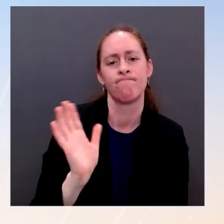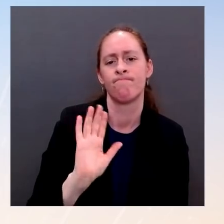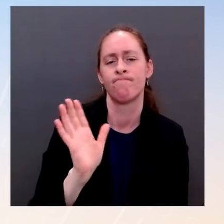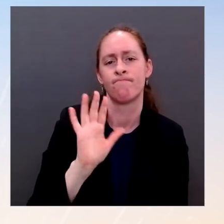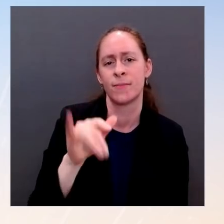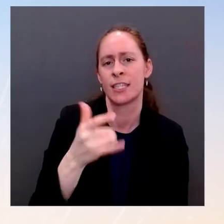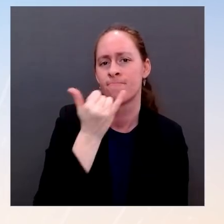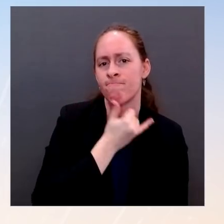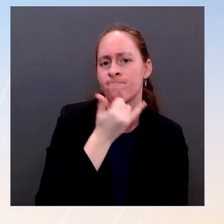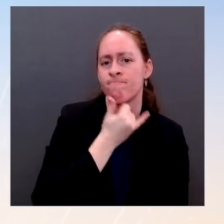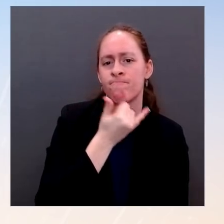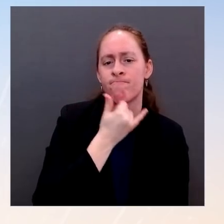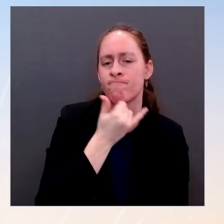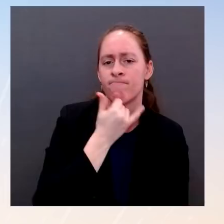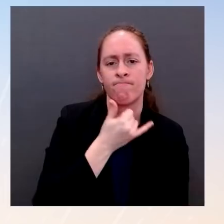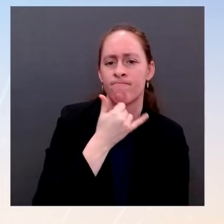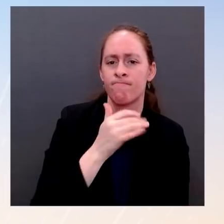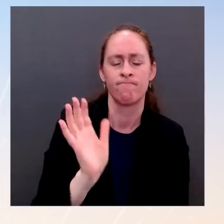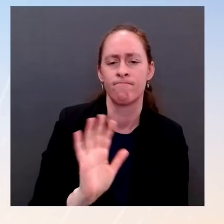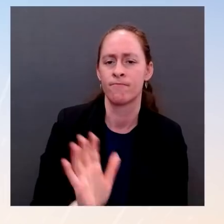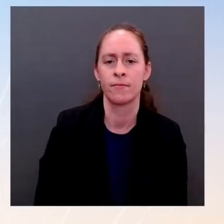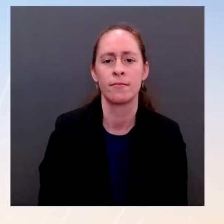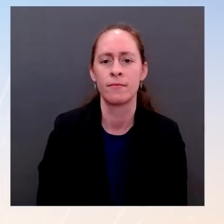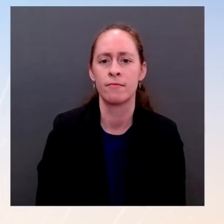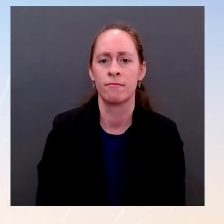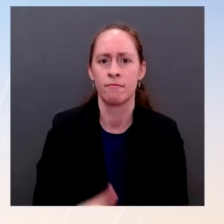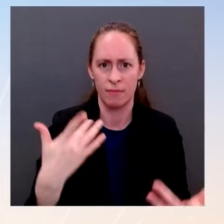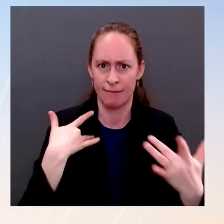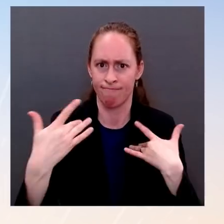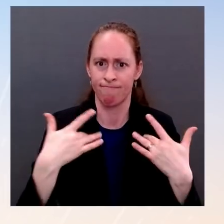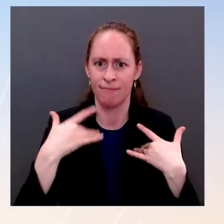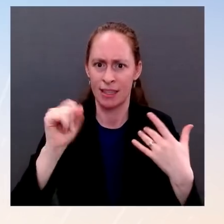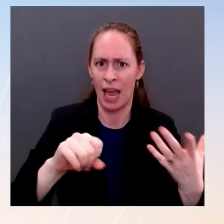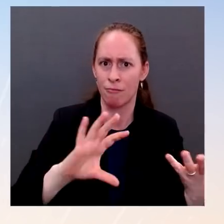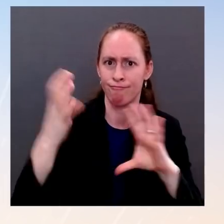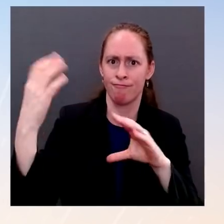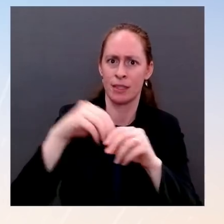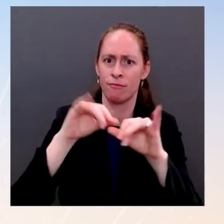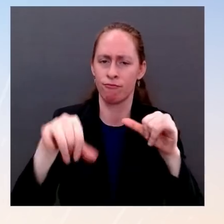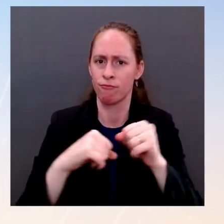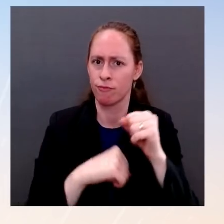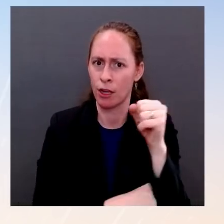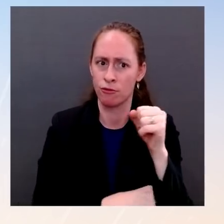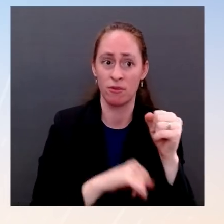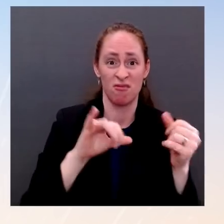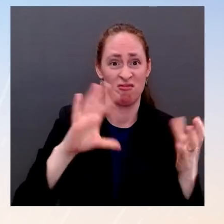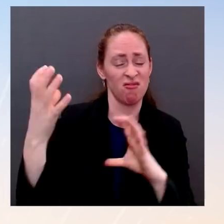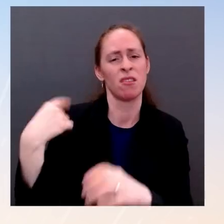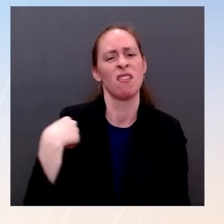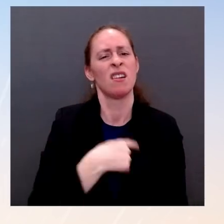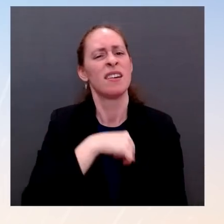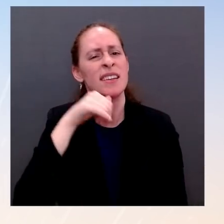we're going to get to as many as possible. The Press: Daleep -- Daleep -- Ms. Psaki: It doesn't help to scream over each other. The Press: Daleep, real quick -- and I think you alluded to this at the end of your opening statement --